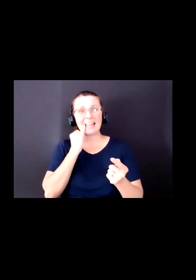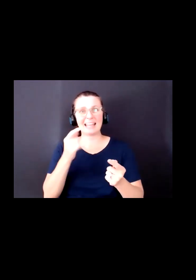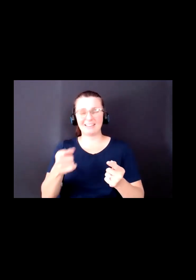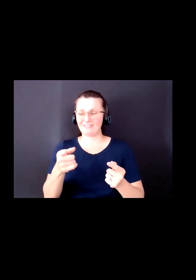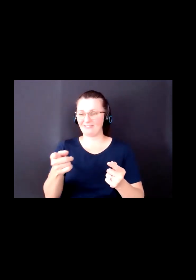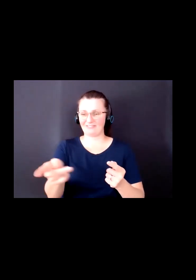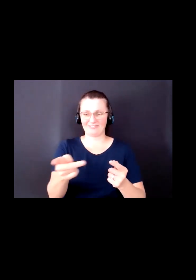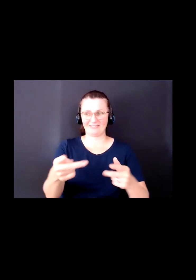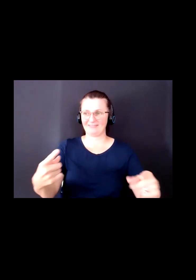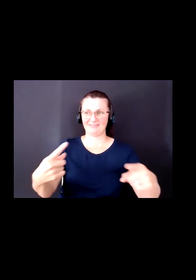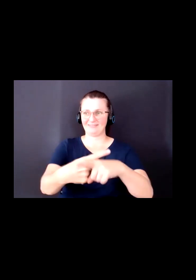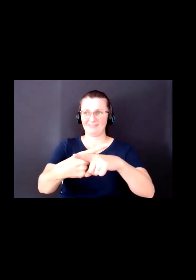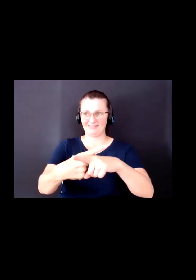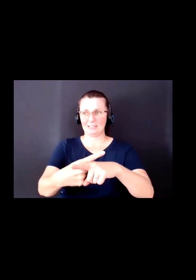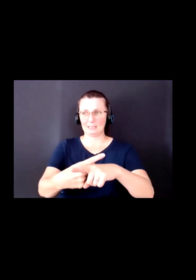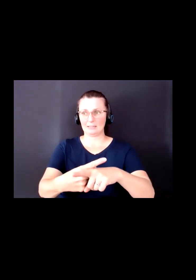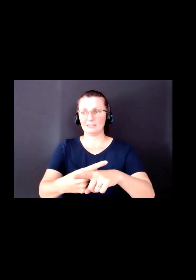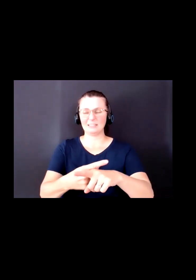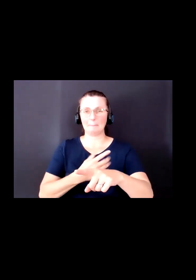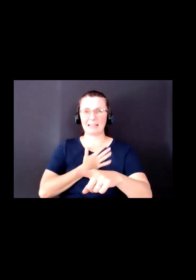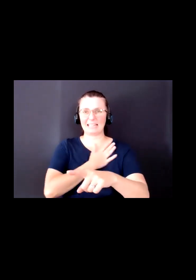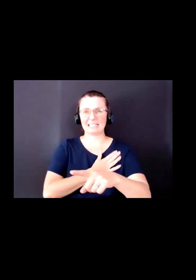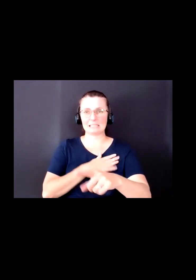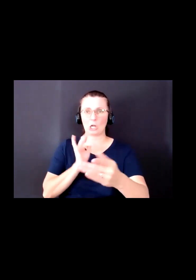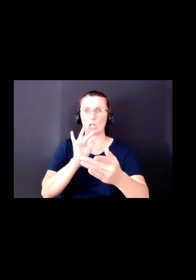complaints at enforcement agencies.